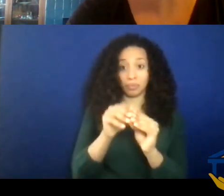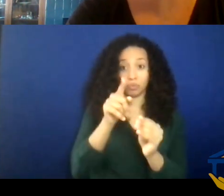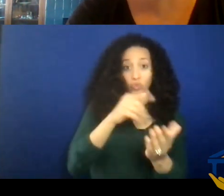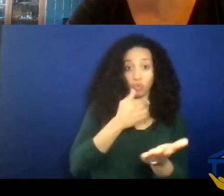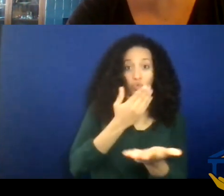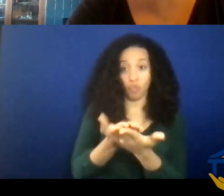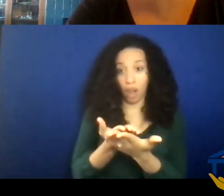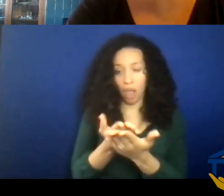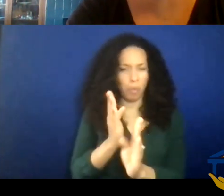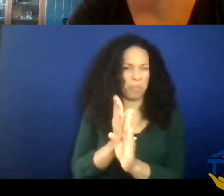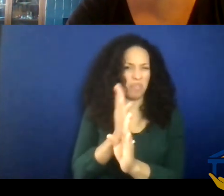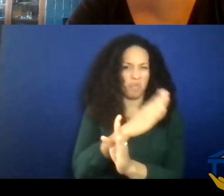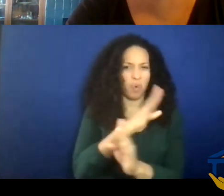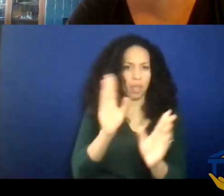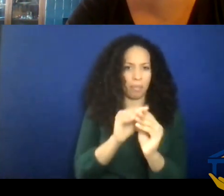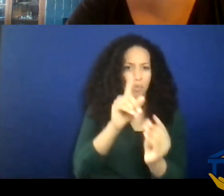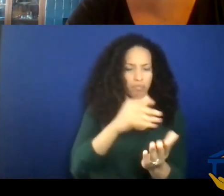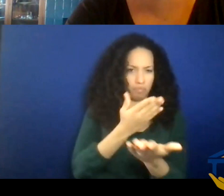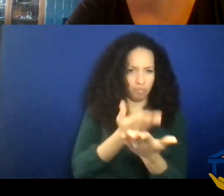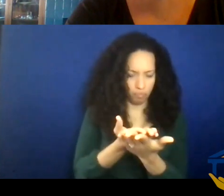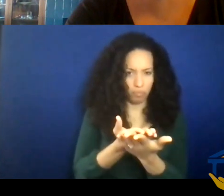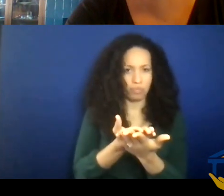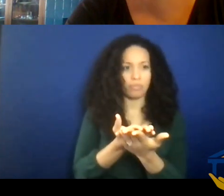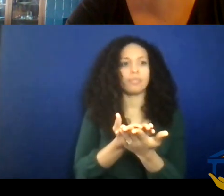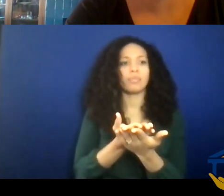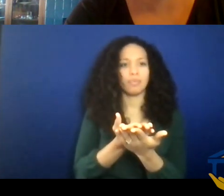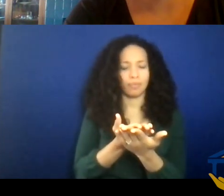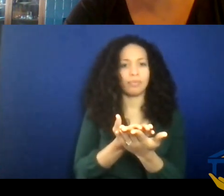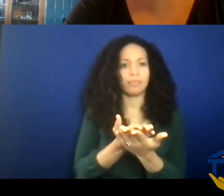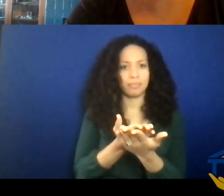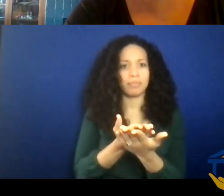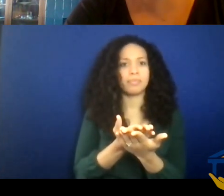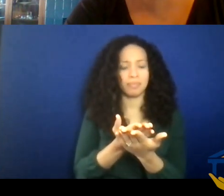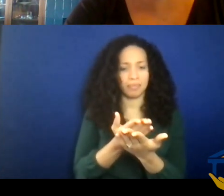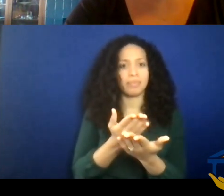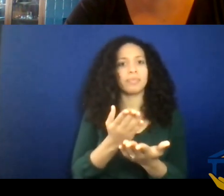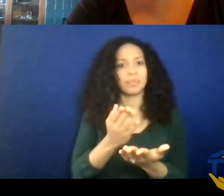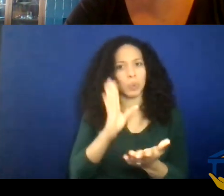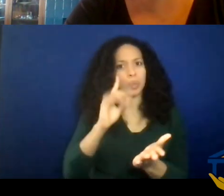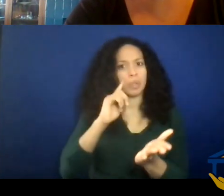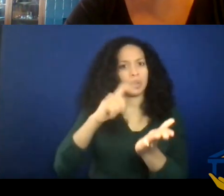don't be surprised if the school has started a draft of the IEP.